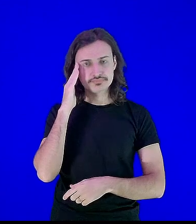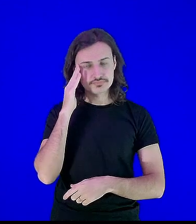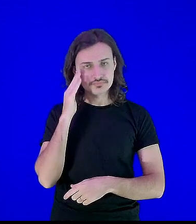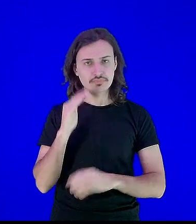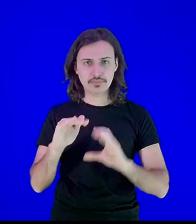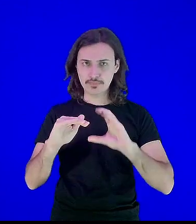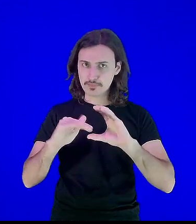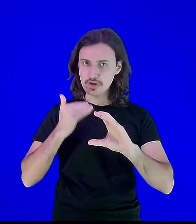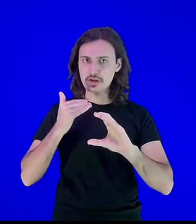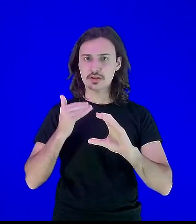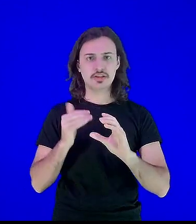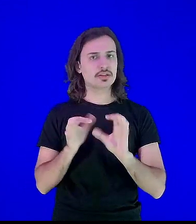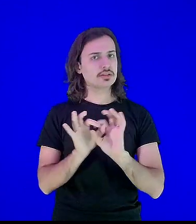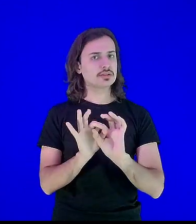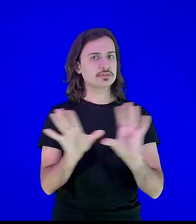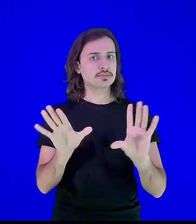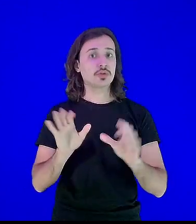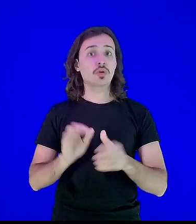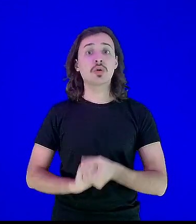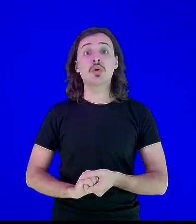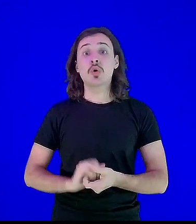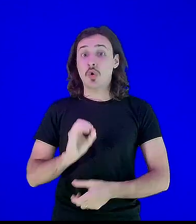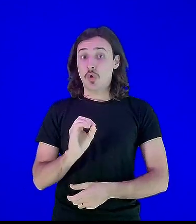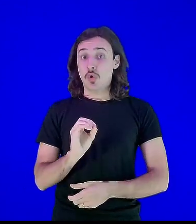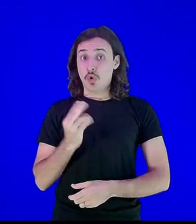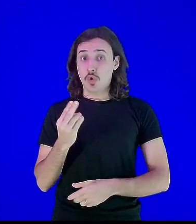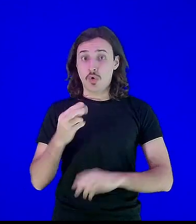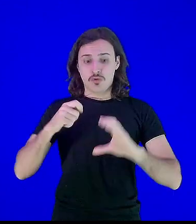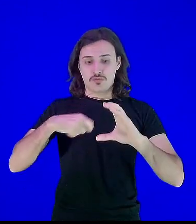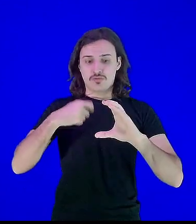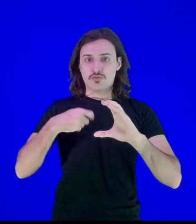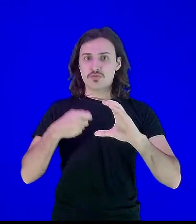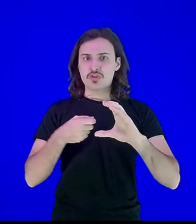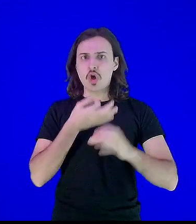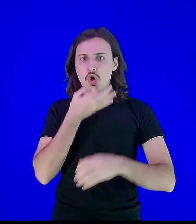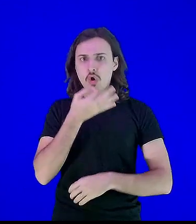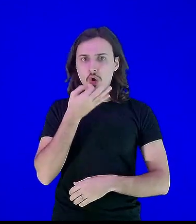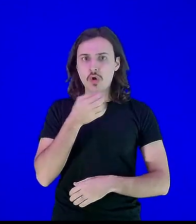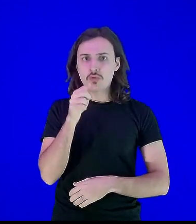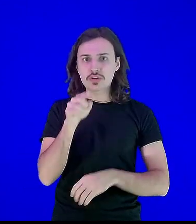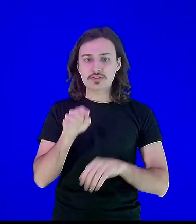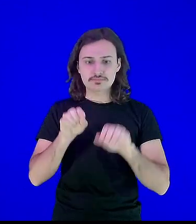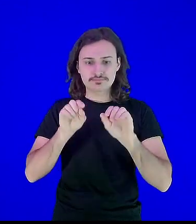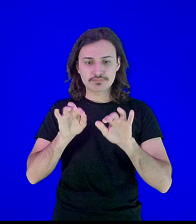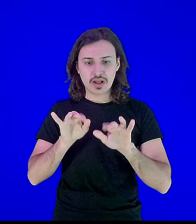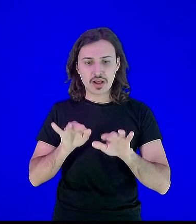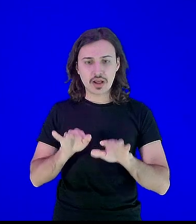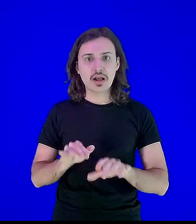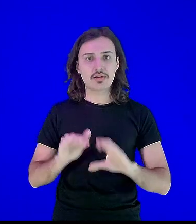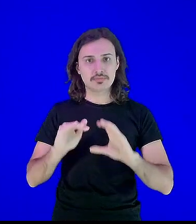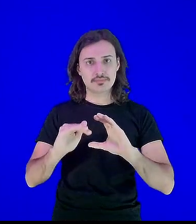or just drop a comment below the video in the SignWriting Sutton YouTube profile